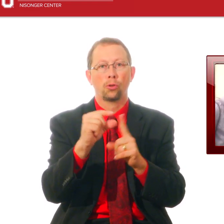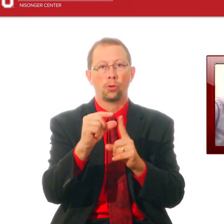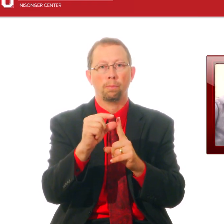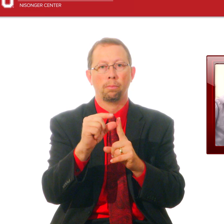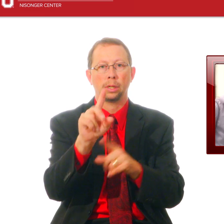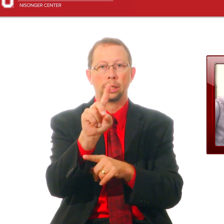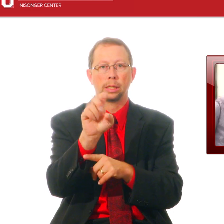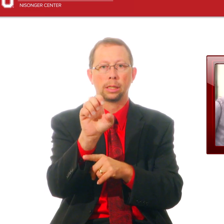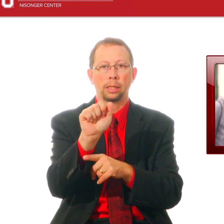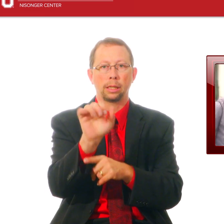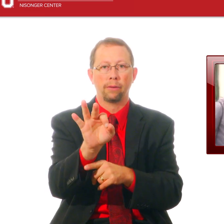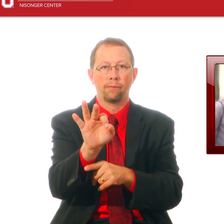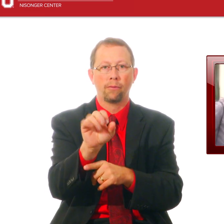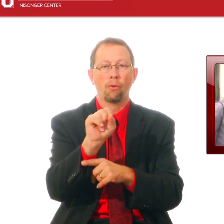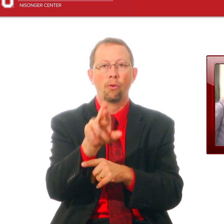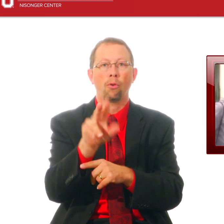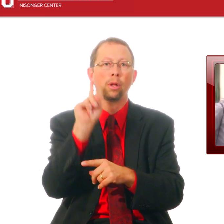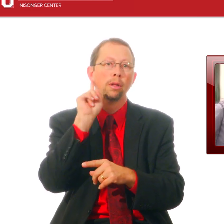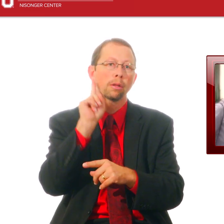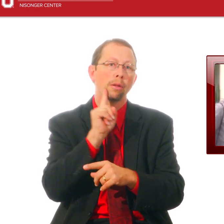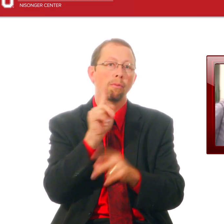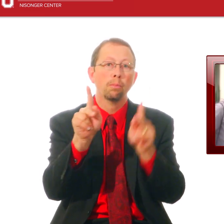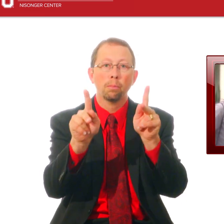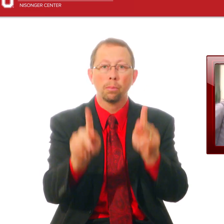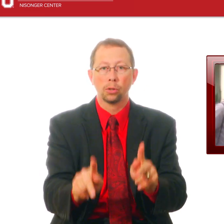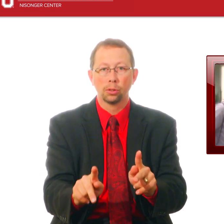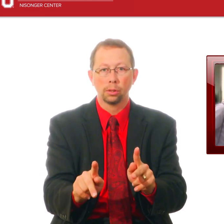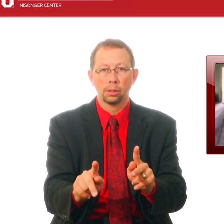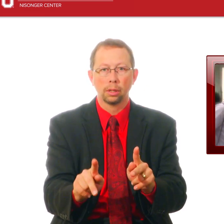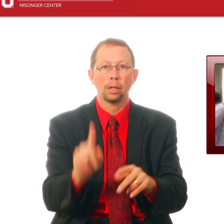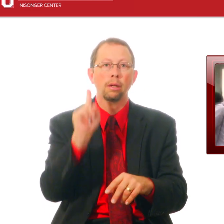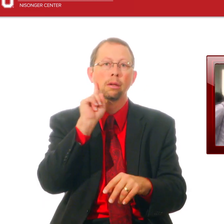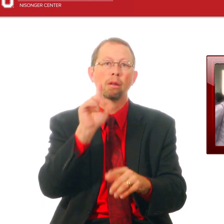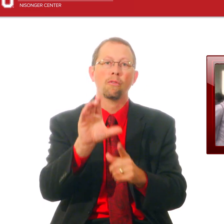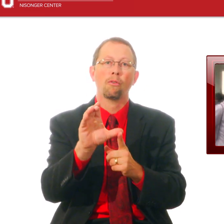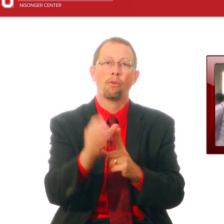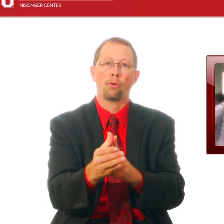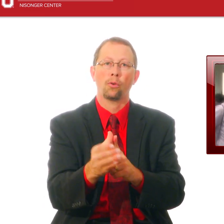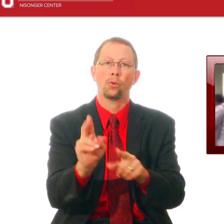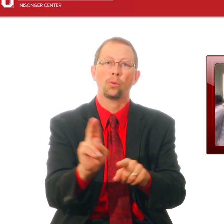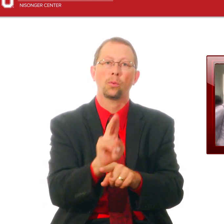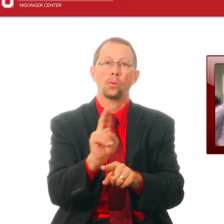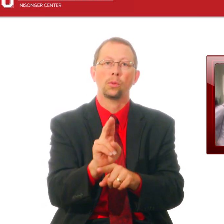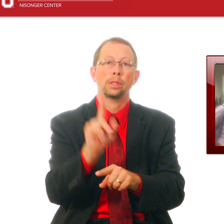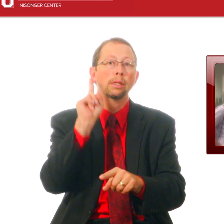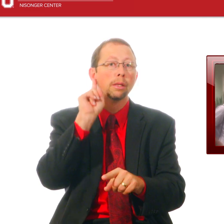It is alright to use the term deaf or the term deaf person.